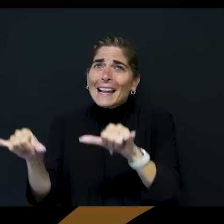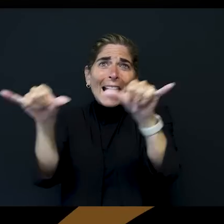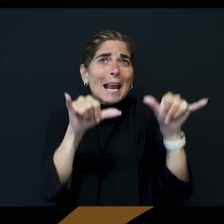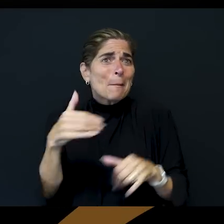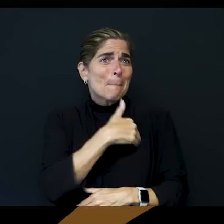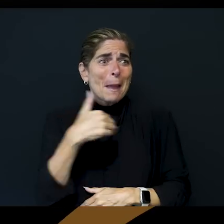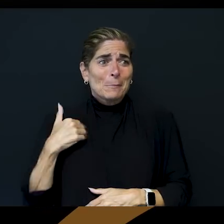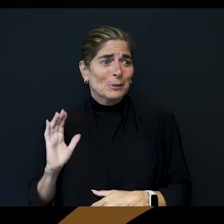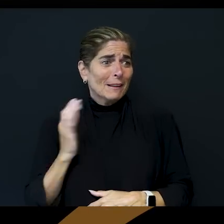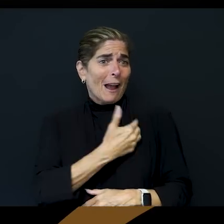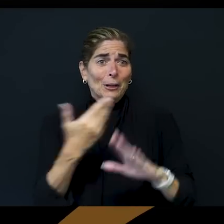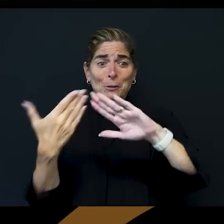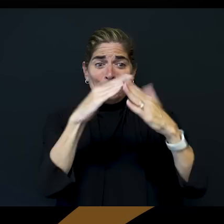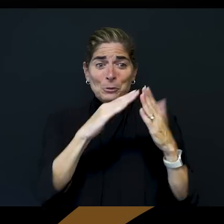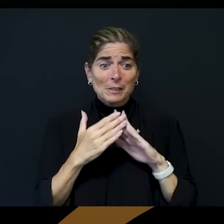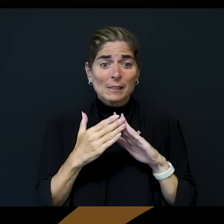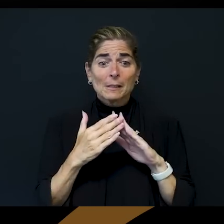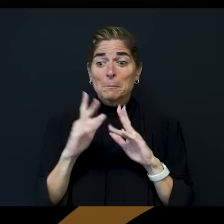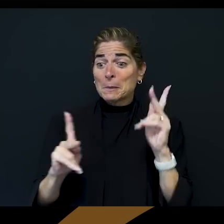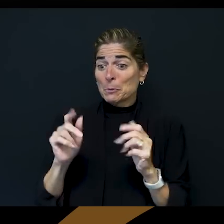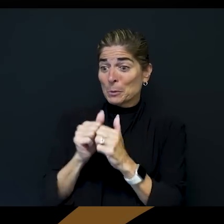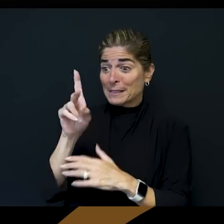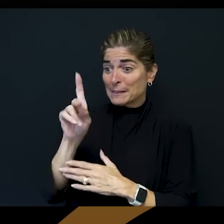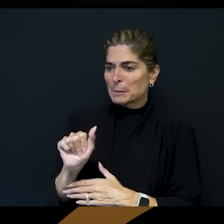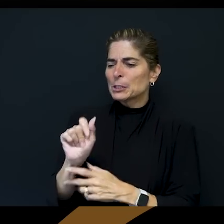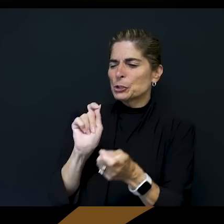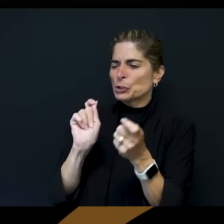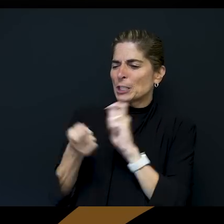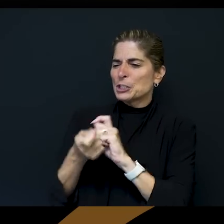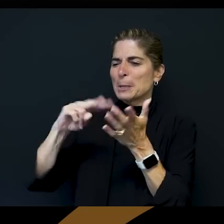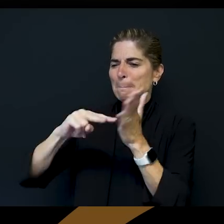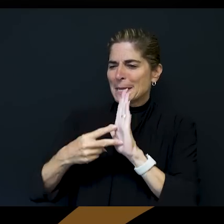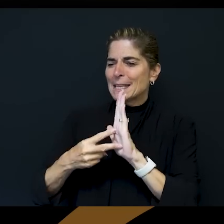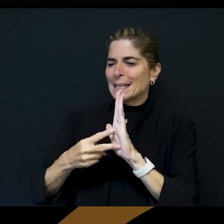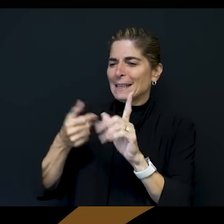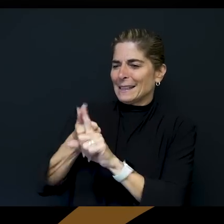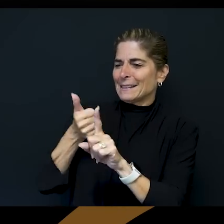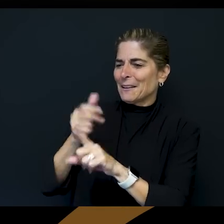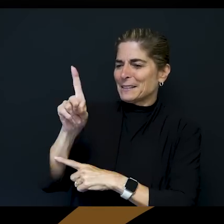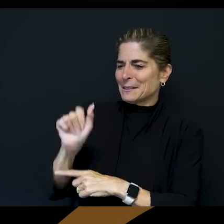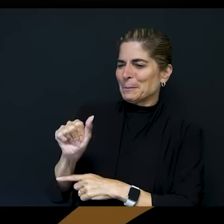People with disabilities are redefining what it means to be a person with a disability in American life.